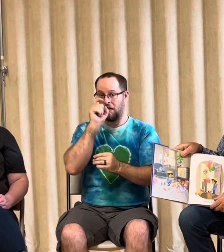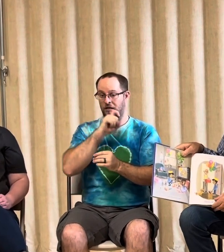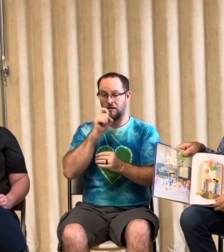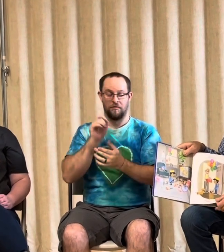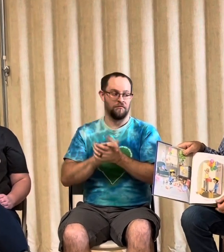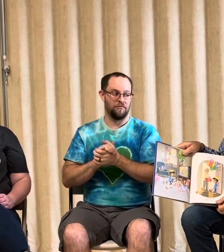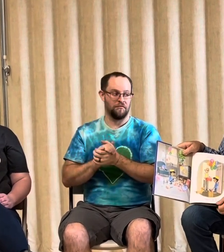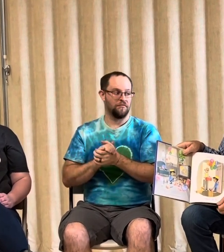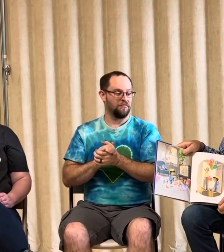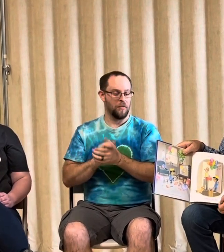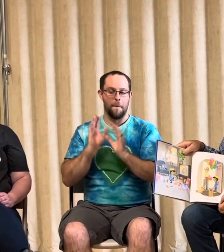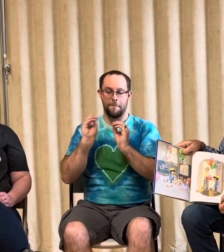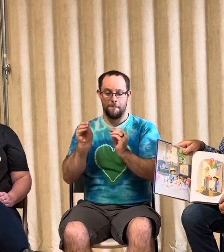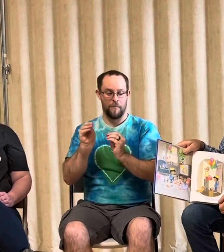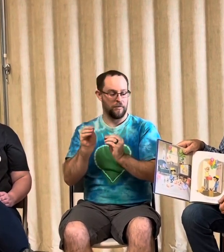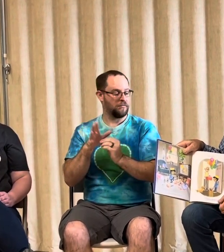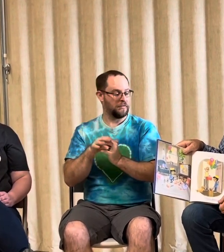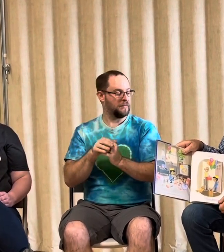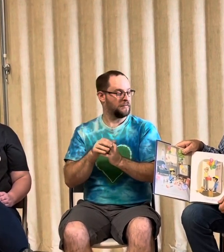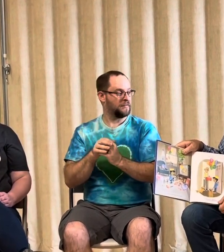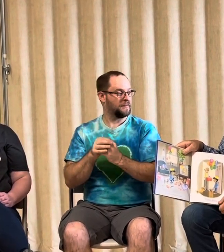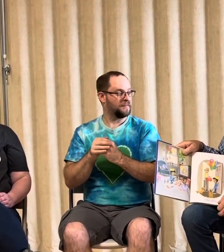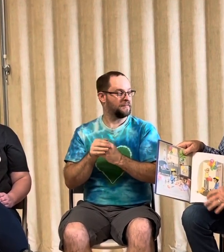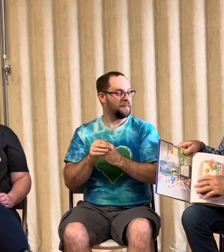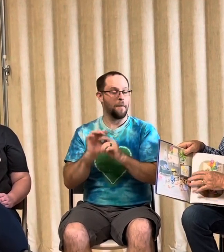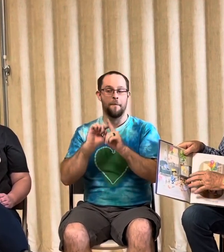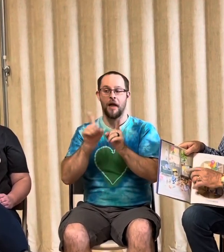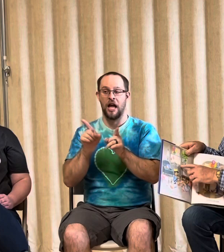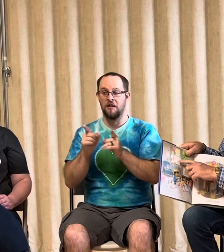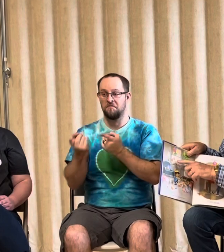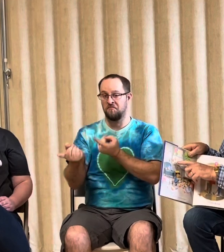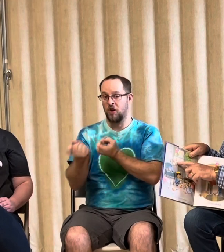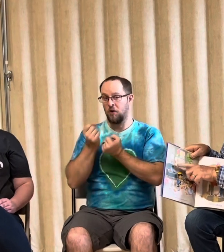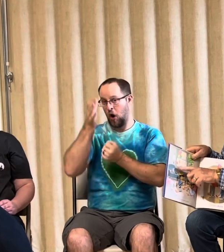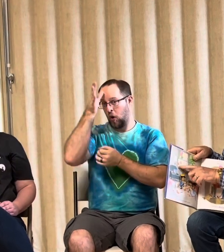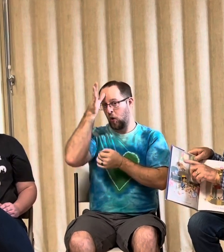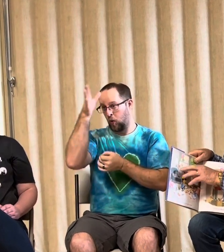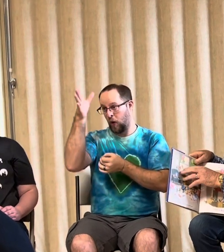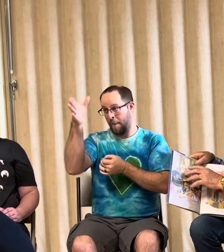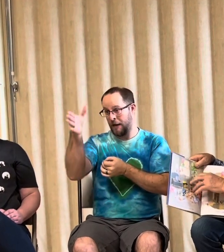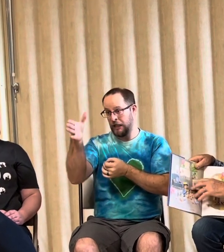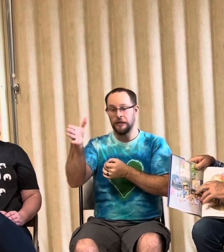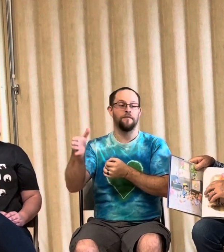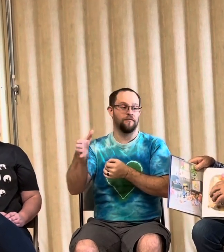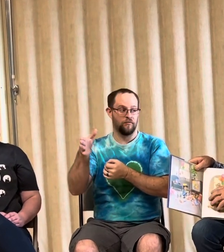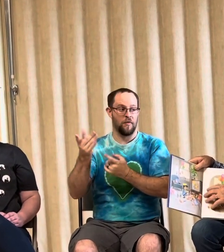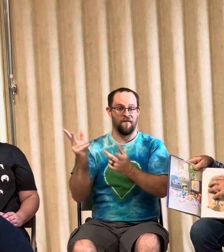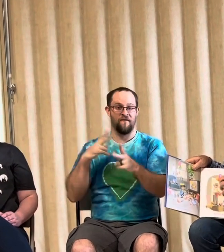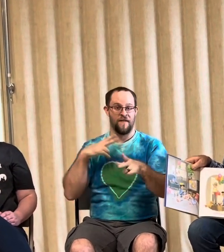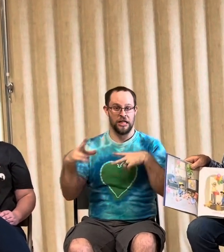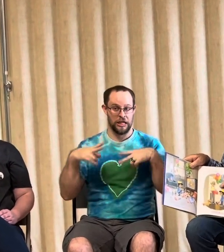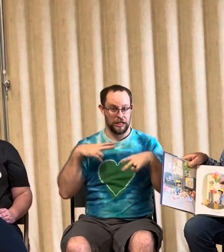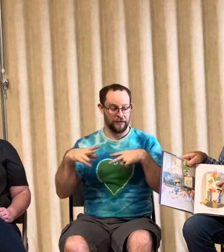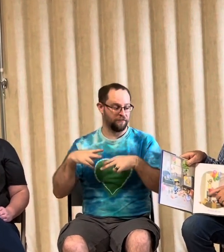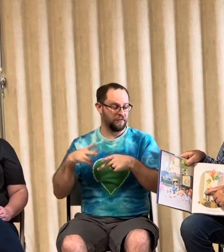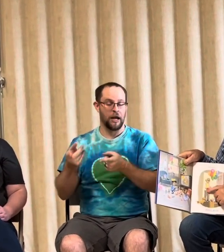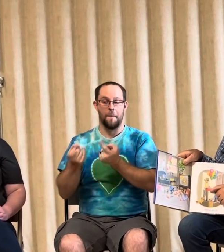But, here comes Grandpa. Grandpa's coming to visit. Got the balloons and everything.